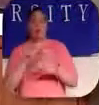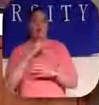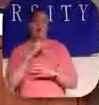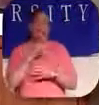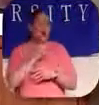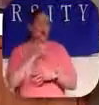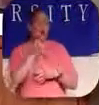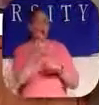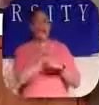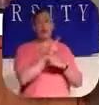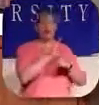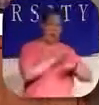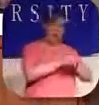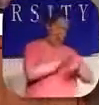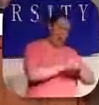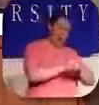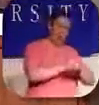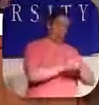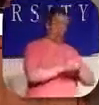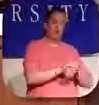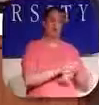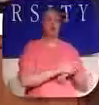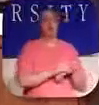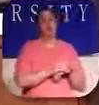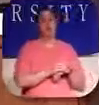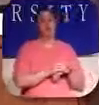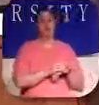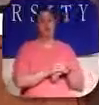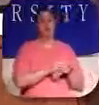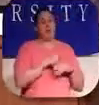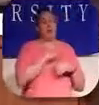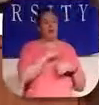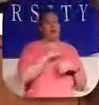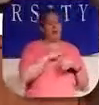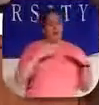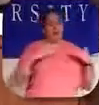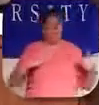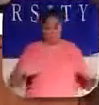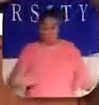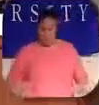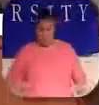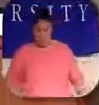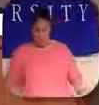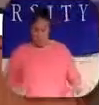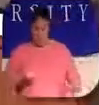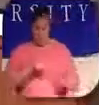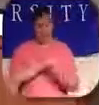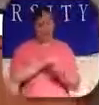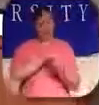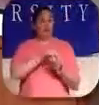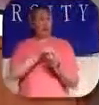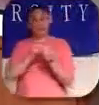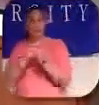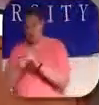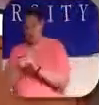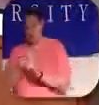and my manners and my mannerisms change, drastically from how I'm behaving with you, for example